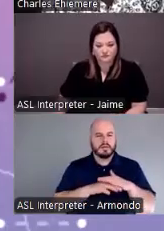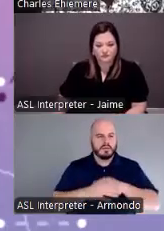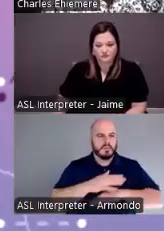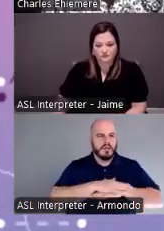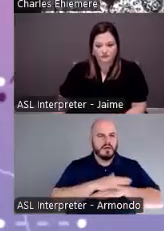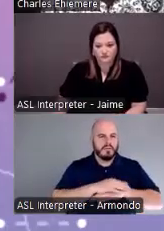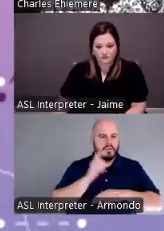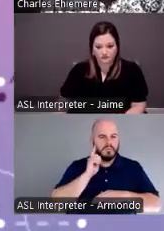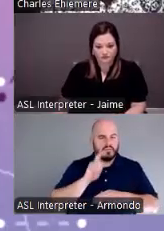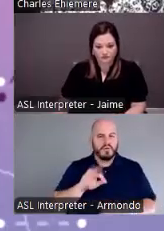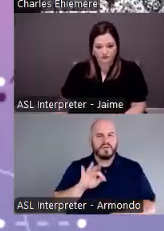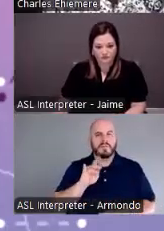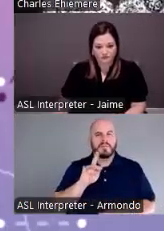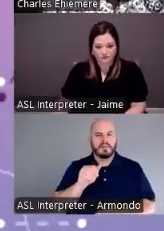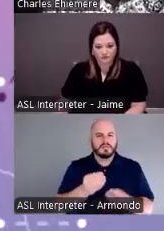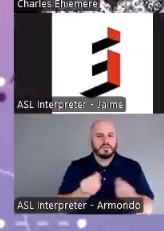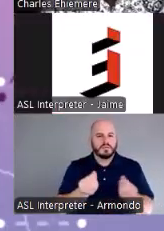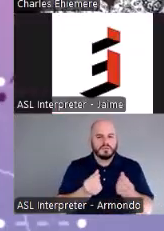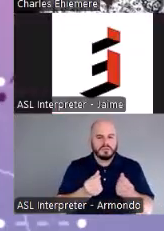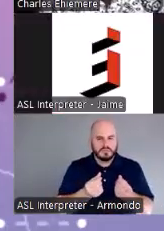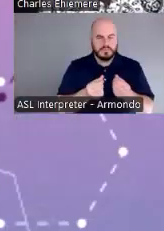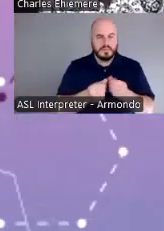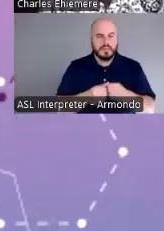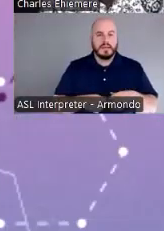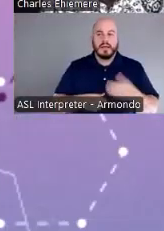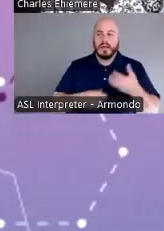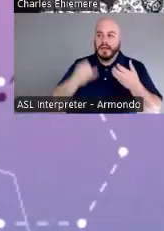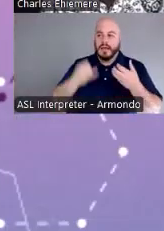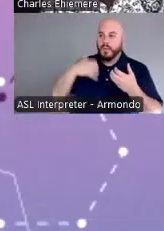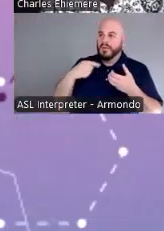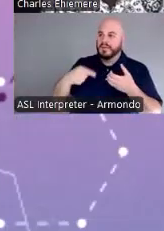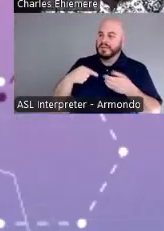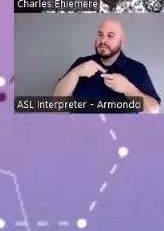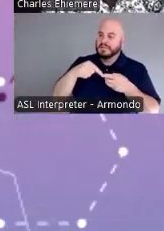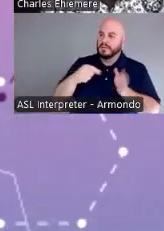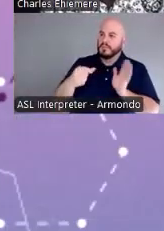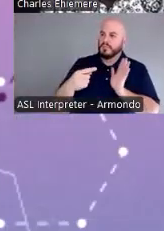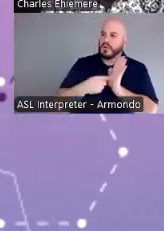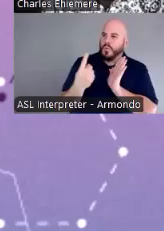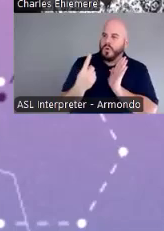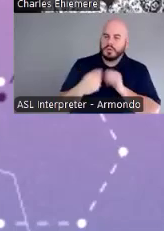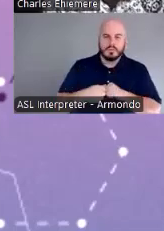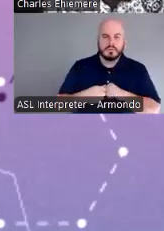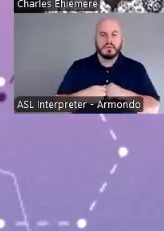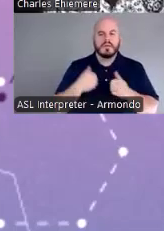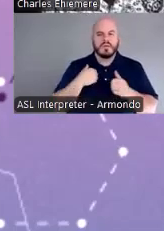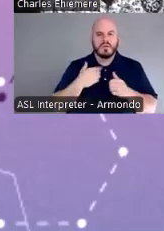If a pregnant woman, press 1. If you have children between zero to five, press 2.